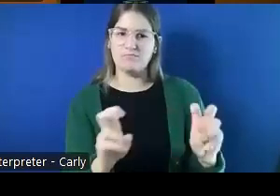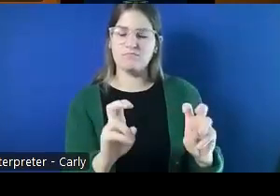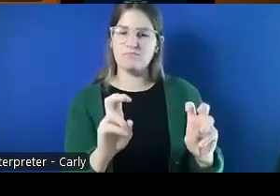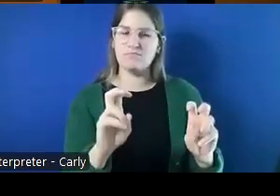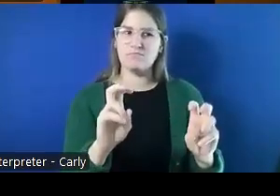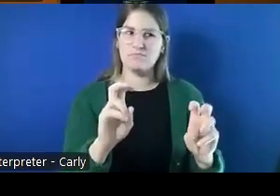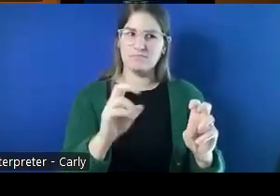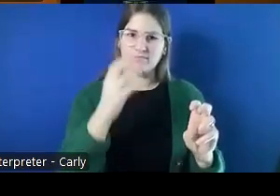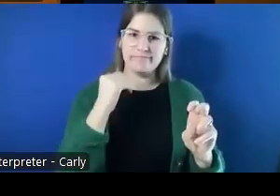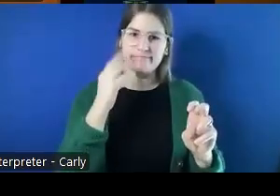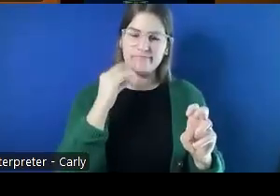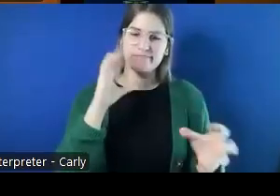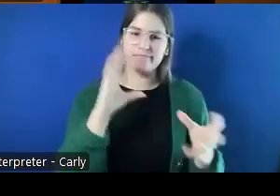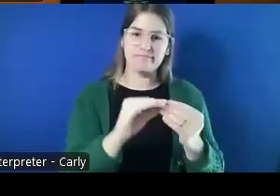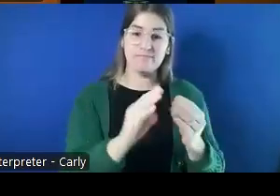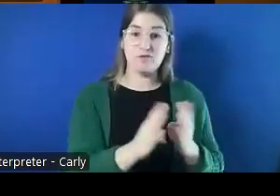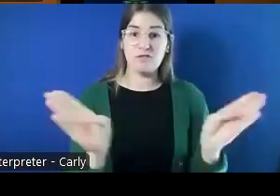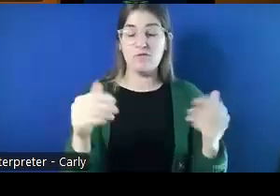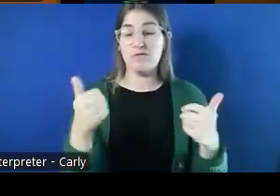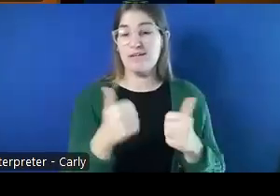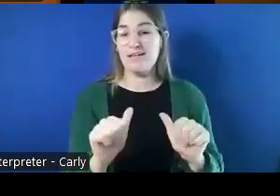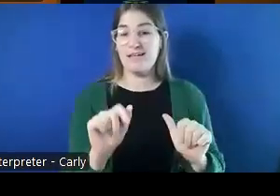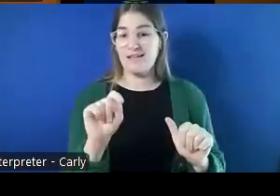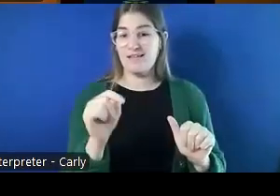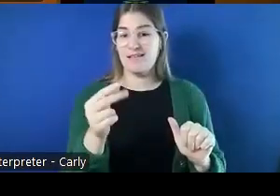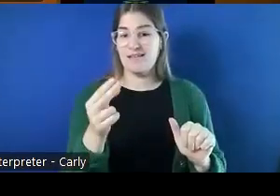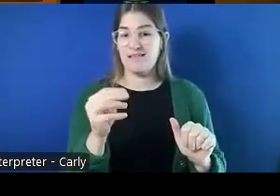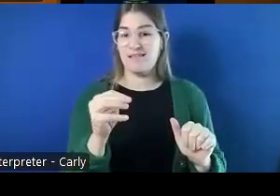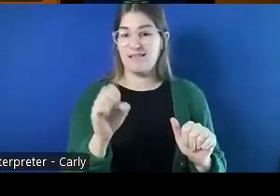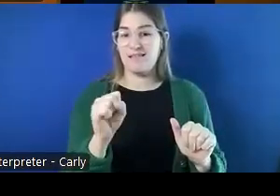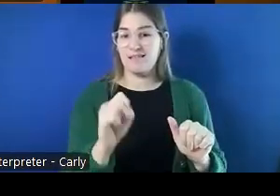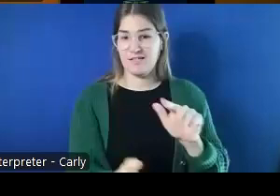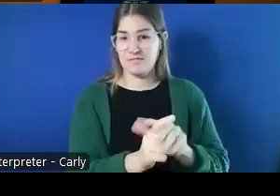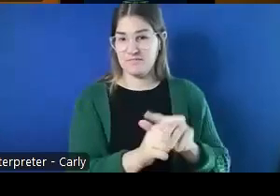bit deeper on themes that were emerging during portions of the intervention and then in the